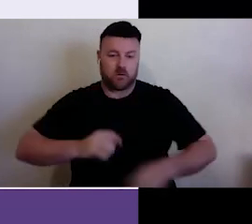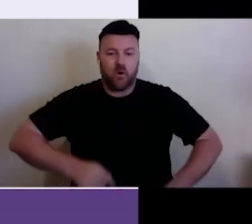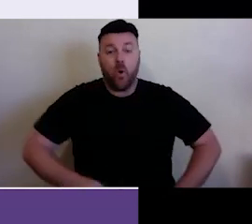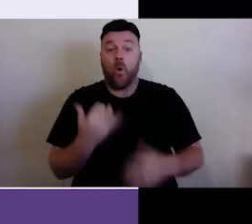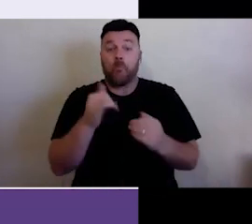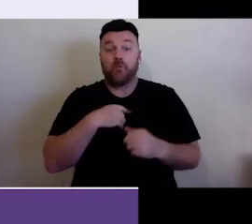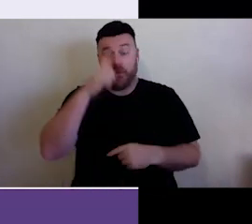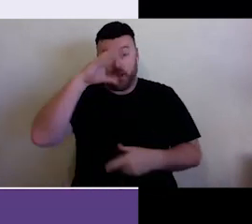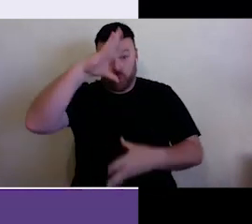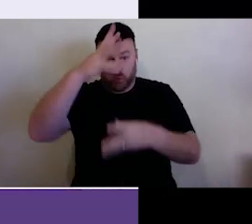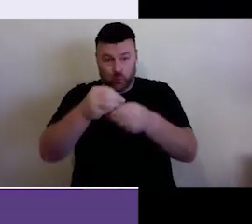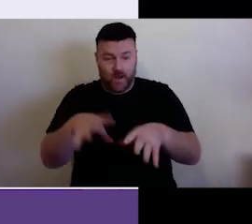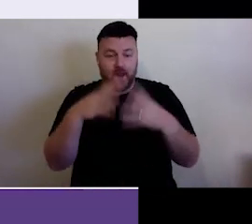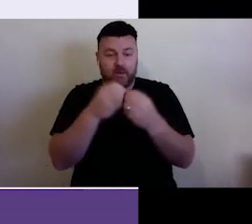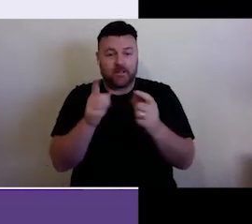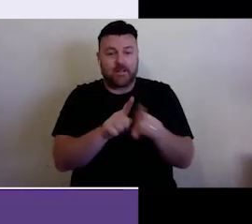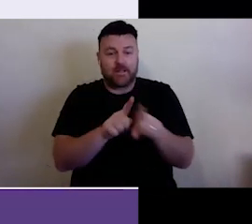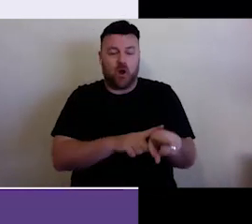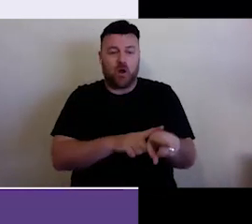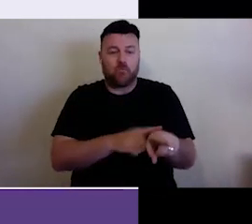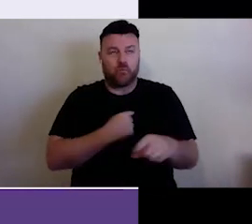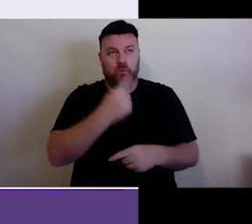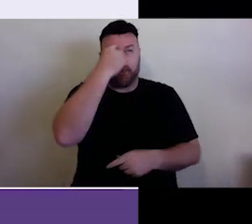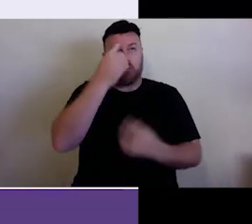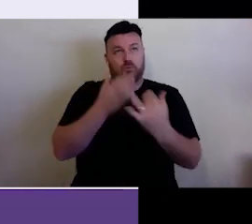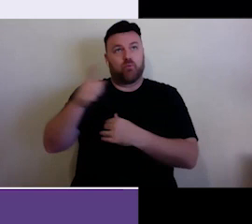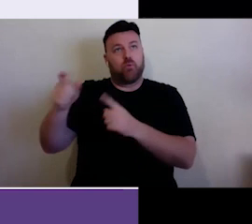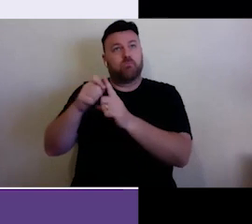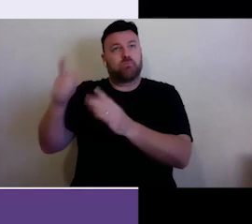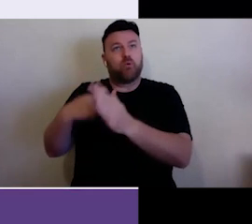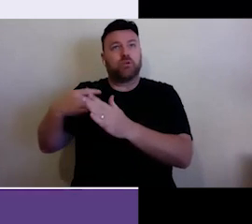the project, and revisit them. Principle 1 is respect. It is